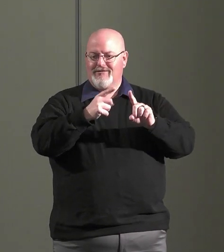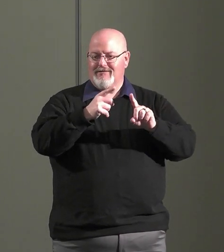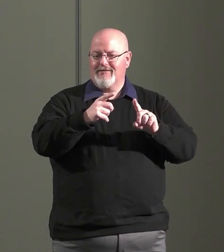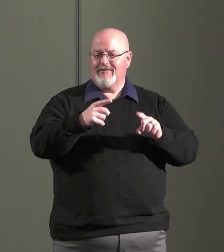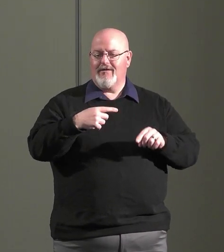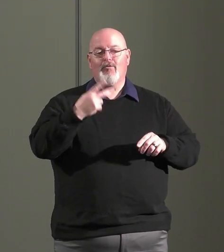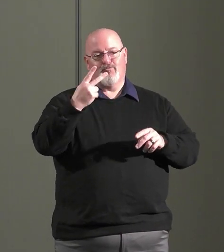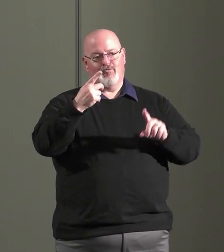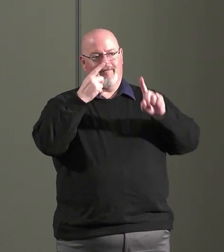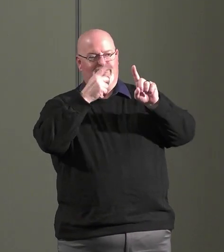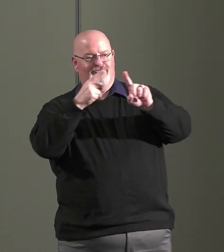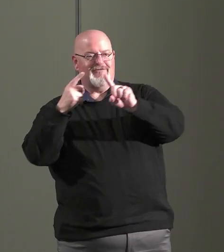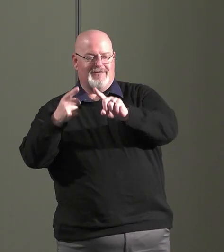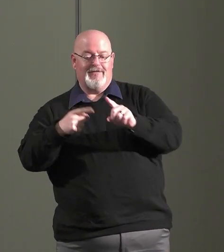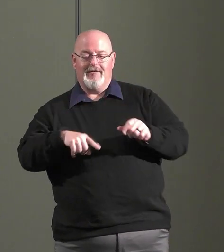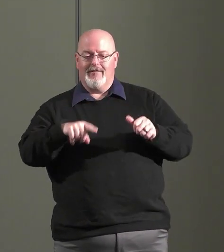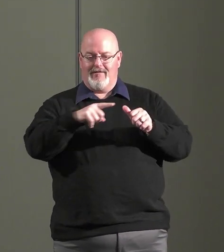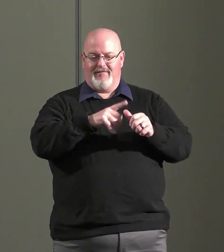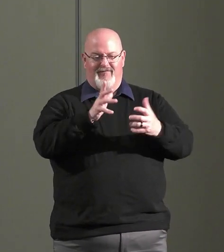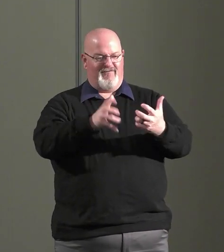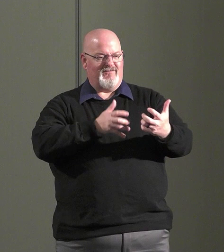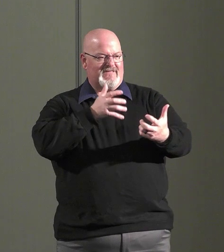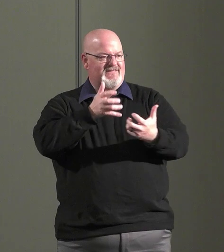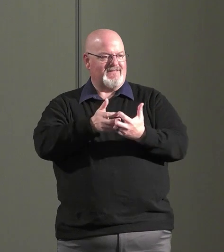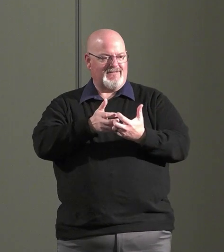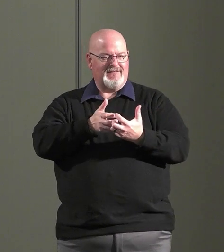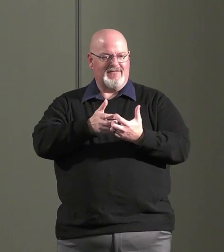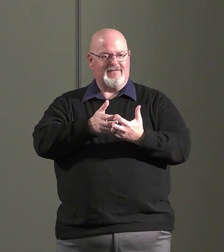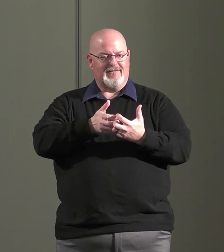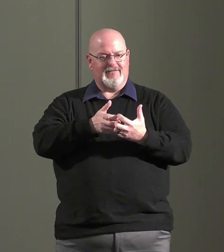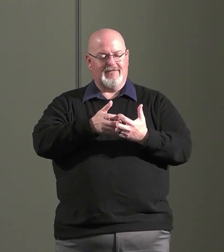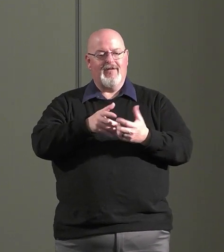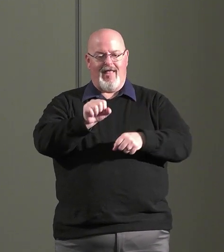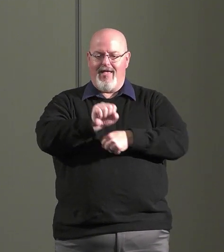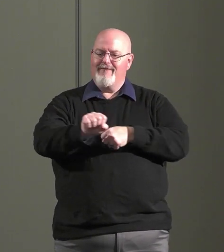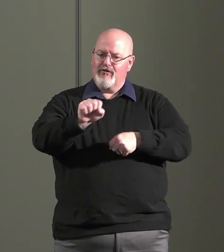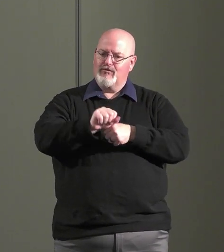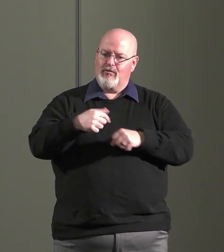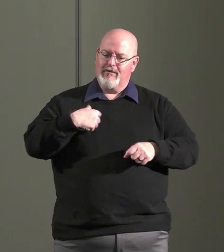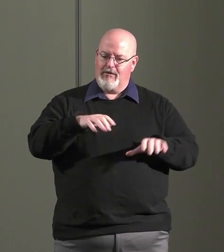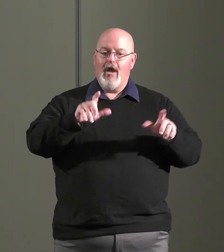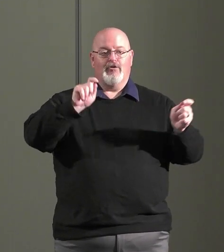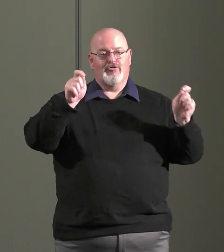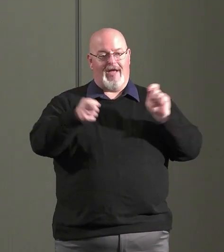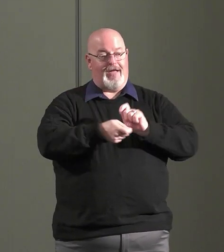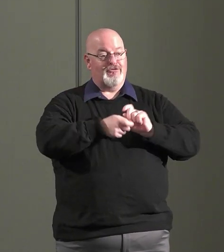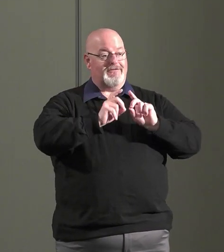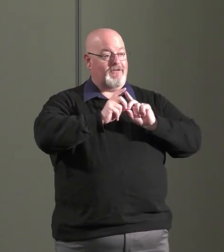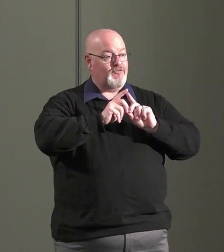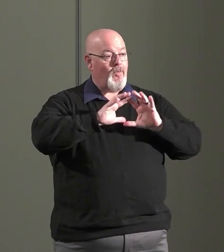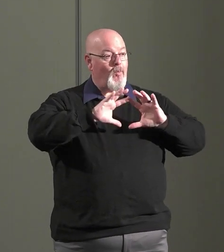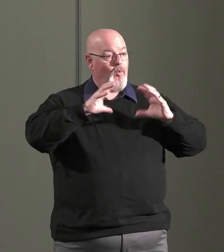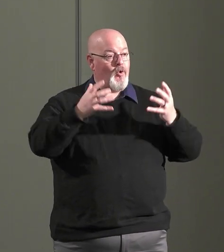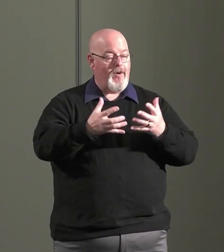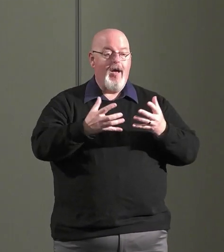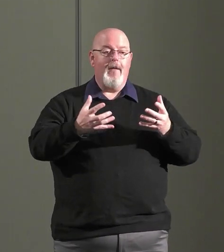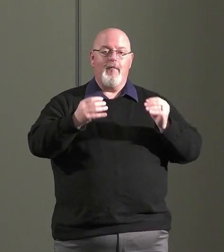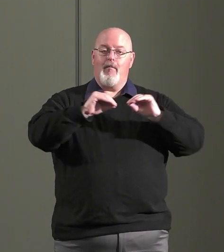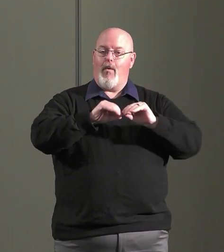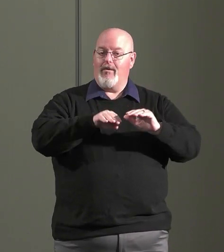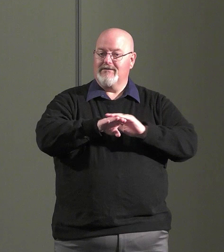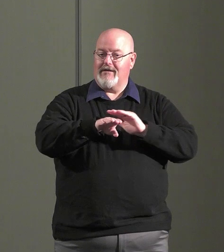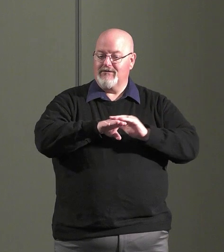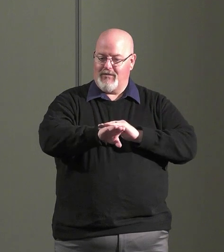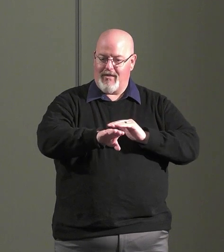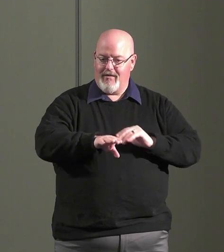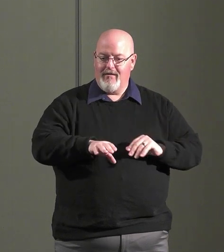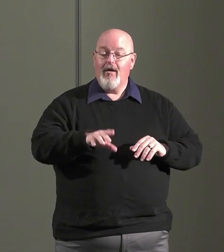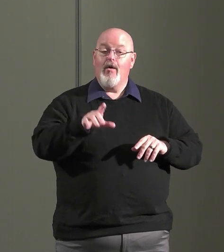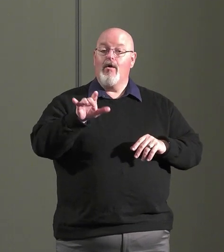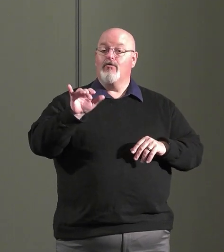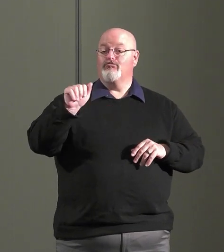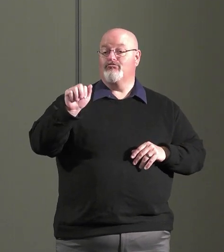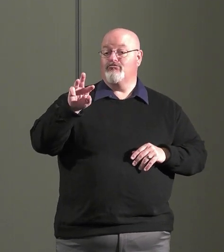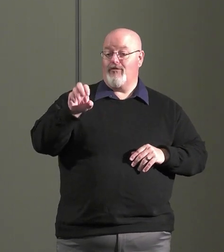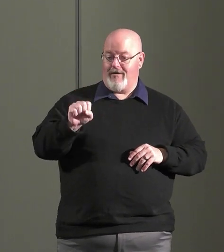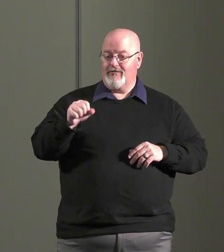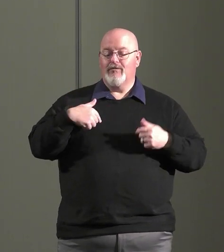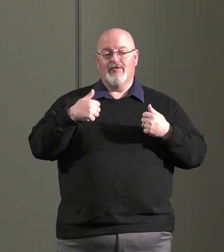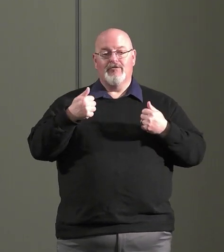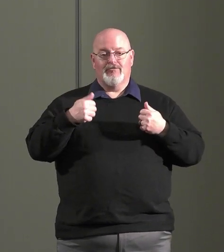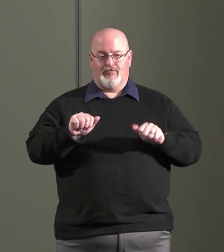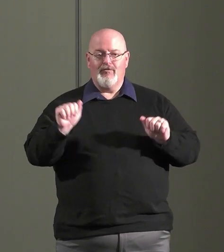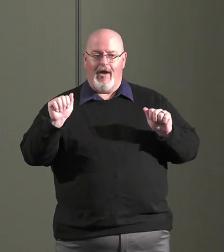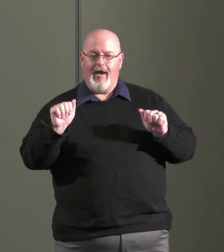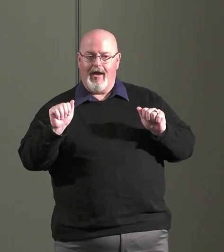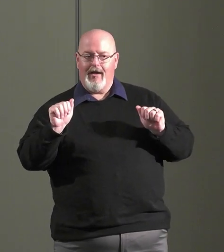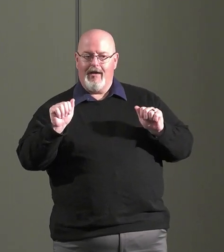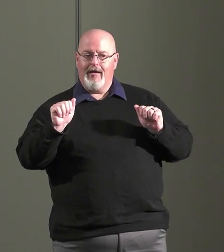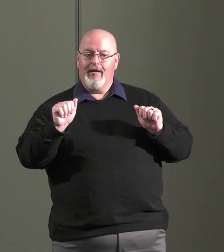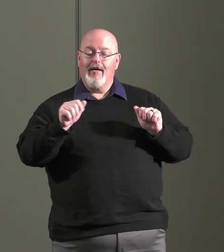missions. This fits better with change for digital world to make it more accessible. Power individual